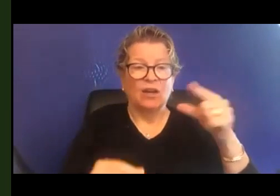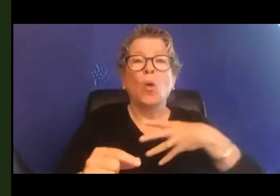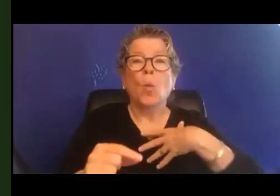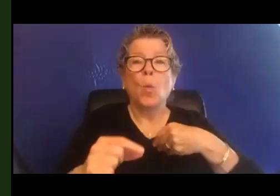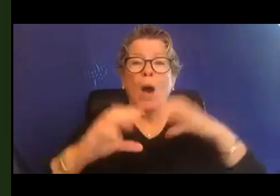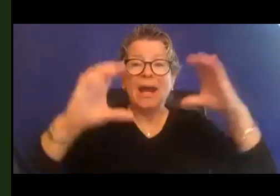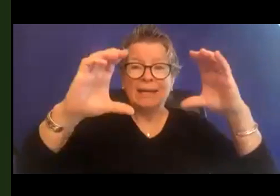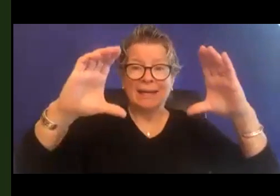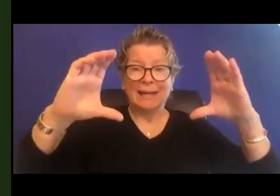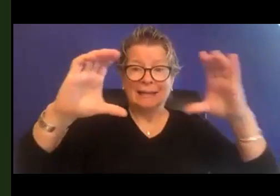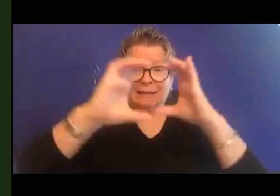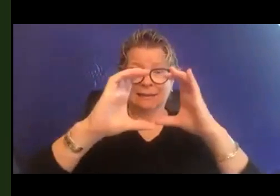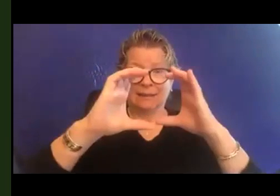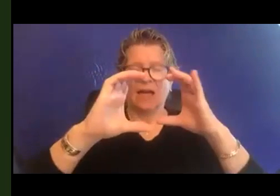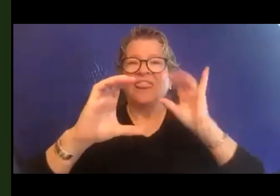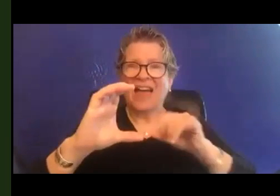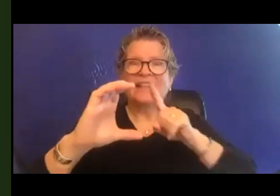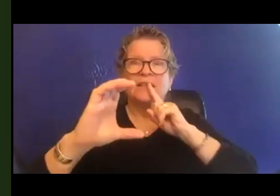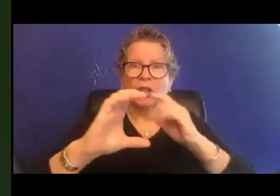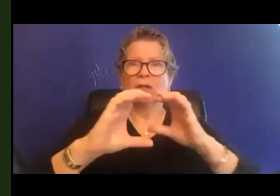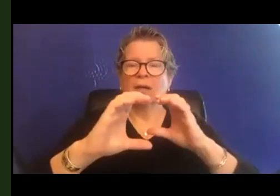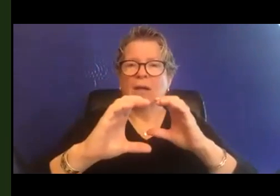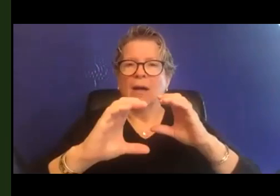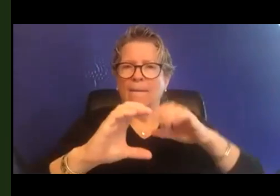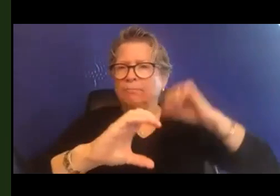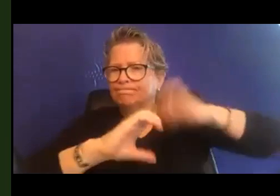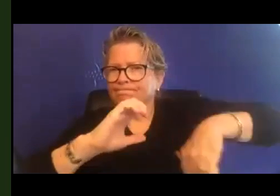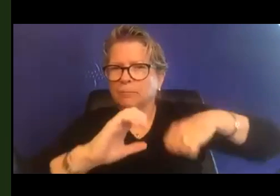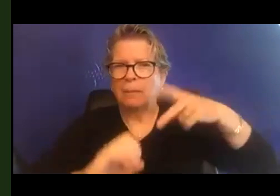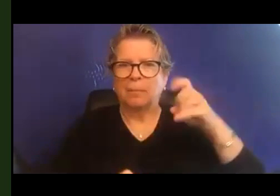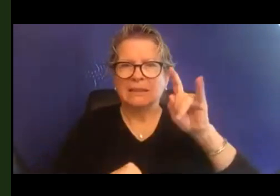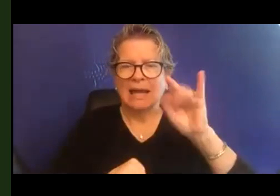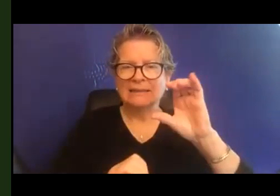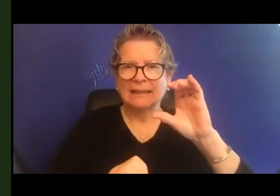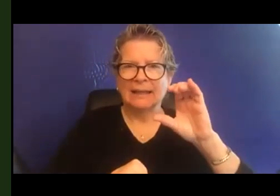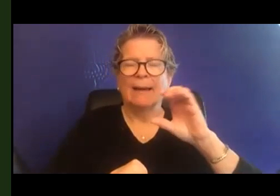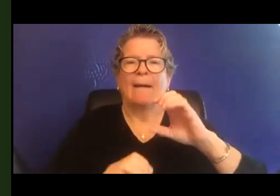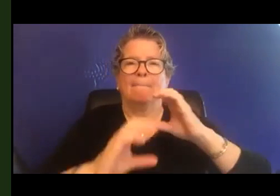sewer pipe, which is a heavy duty plastic pipe that goes inside that.